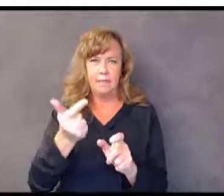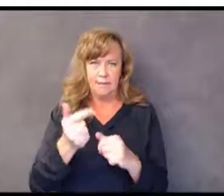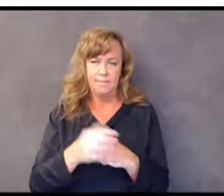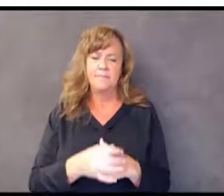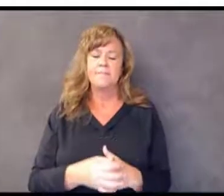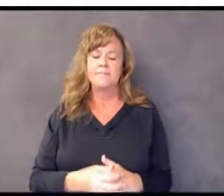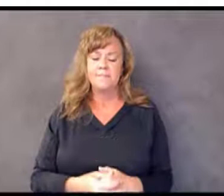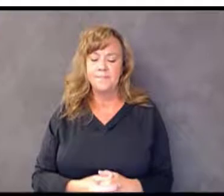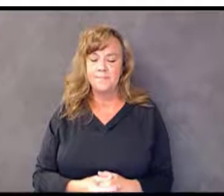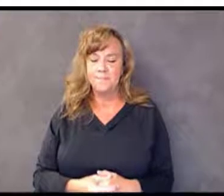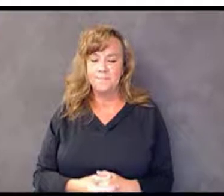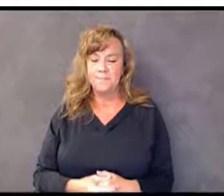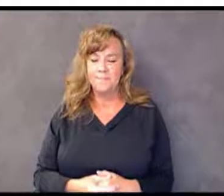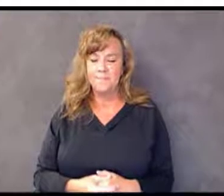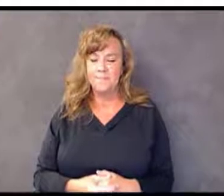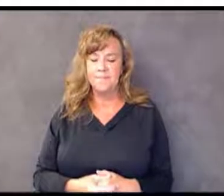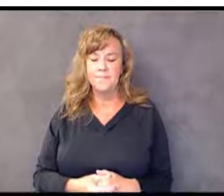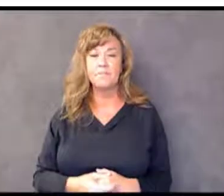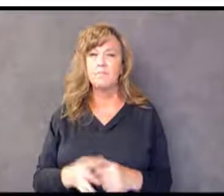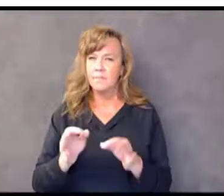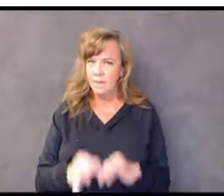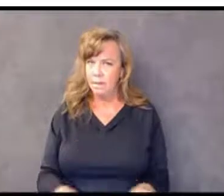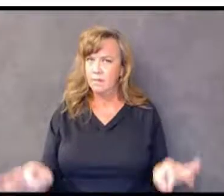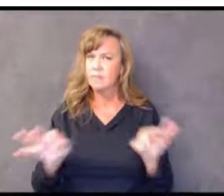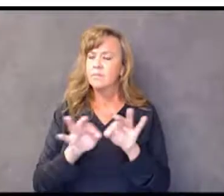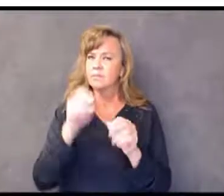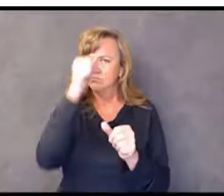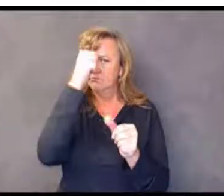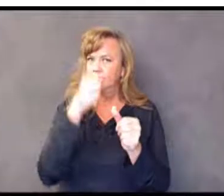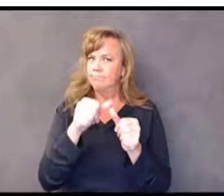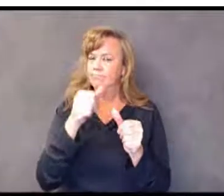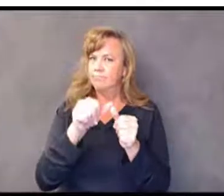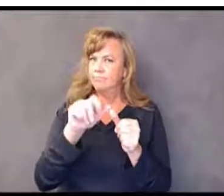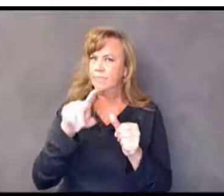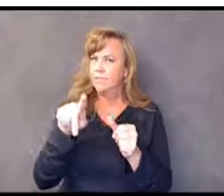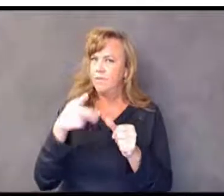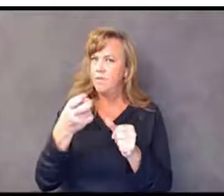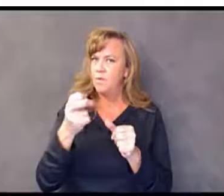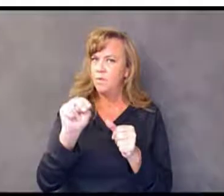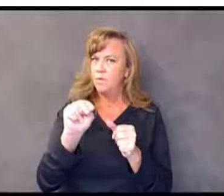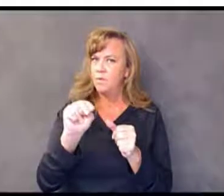Points to remember regarding the phonemic awareness subtest include: assessing the student